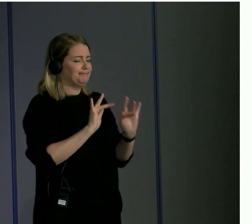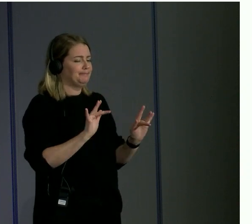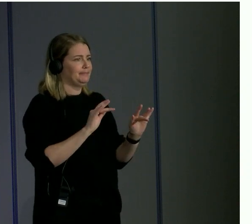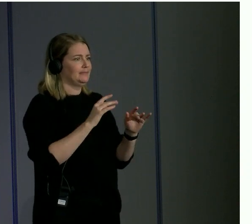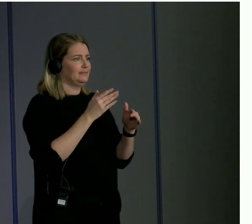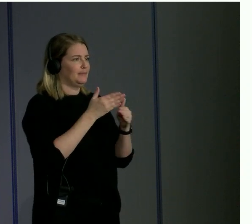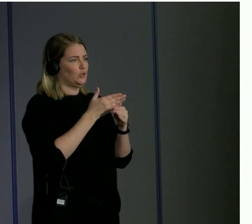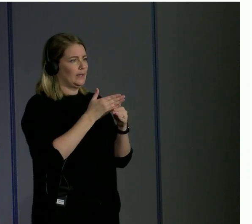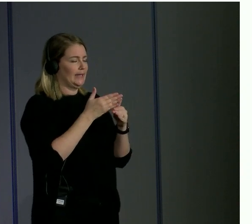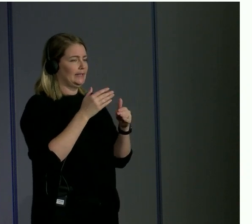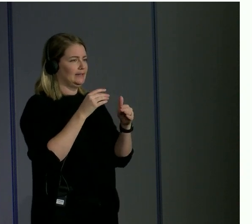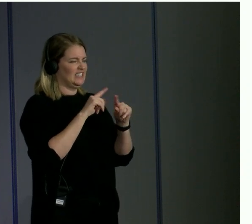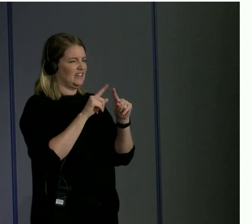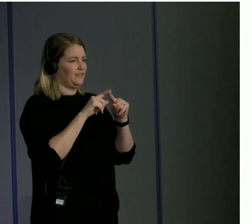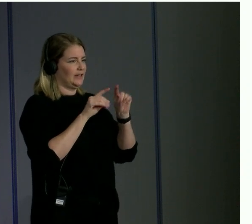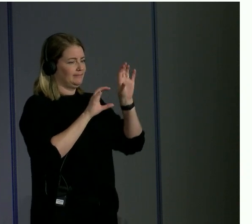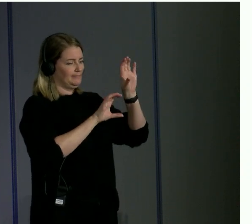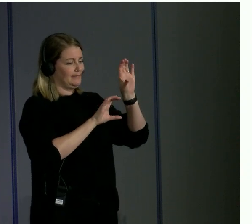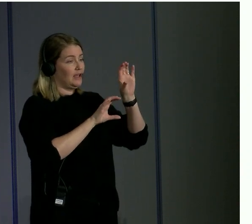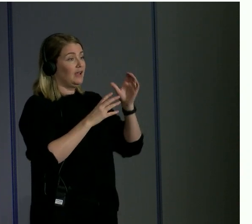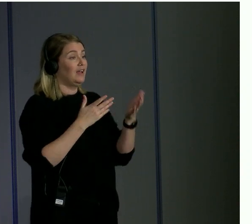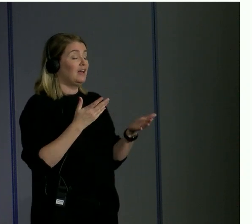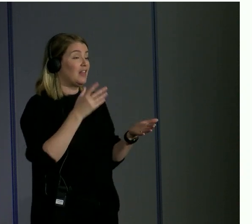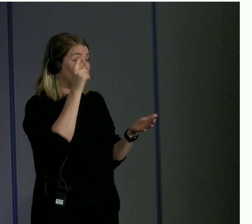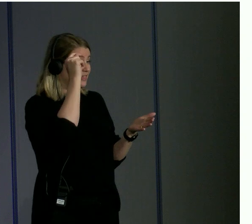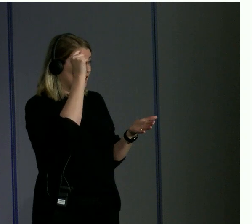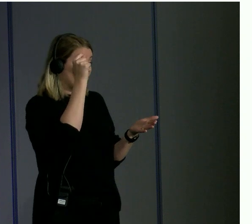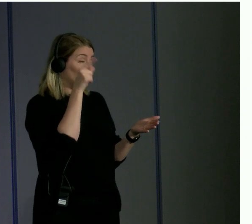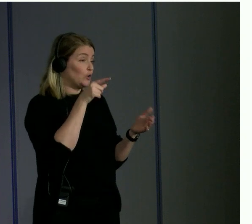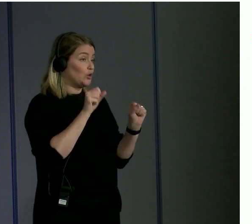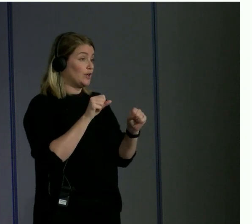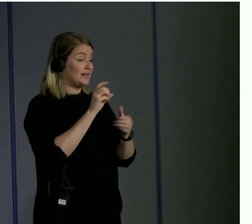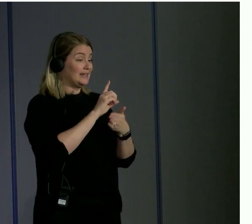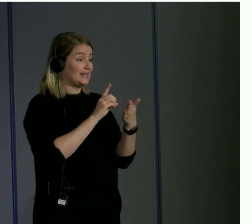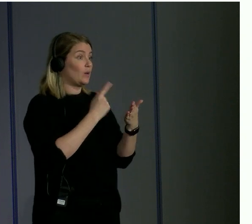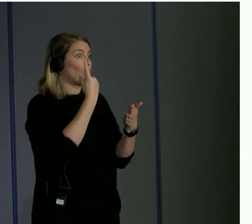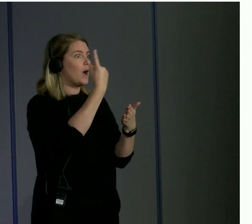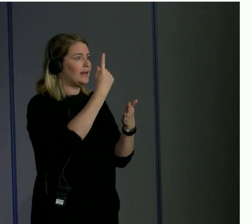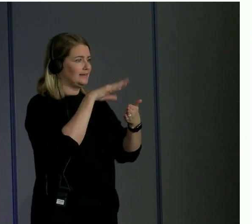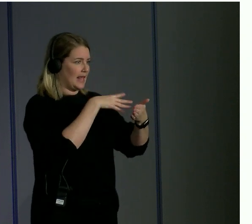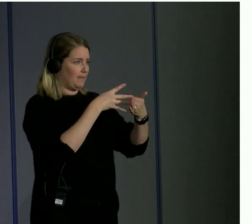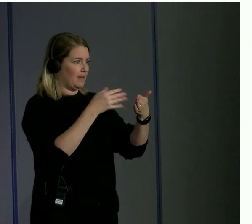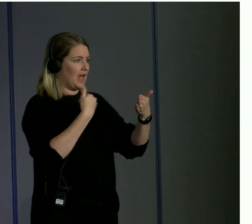Right? Theoretically, you could have designed this as one solid table and added some blank cells,